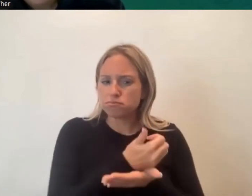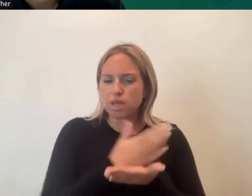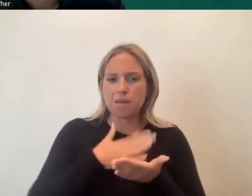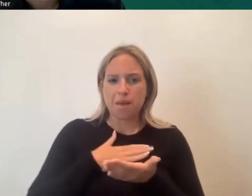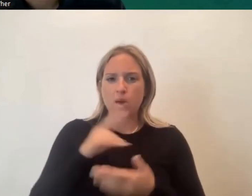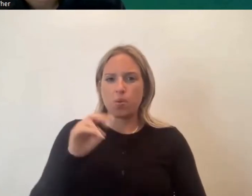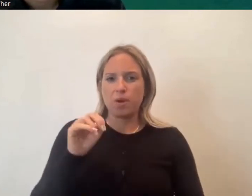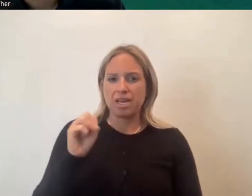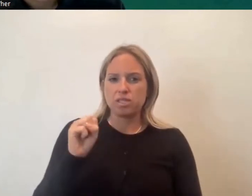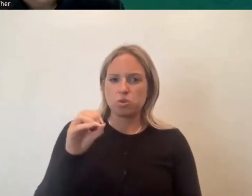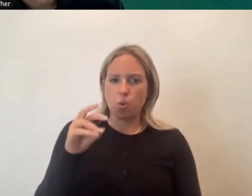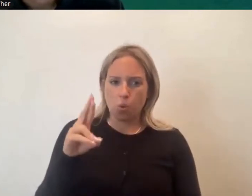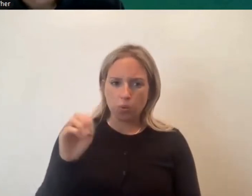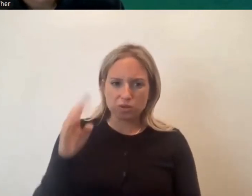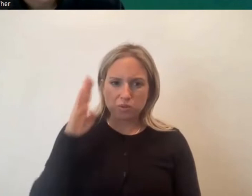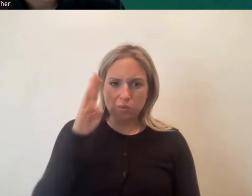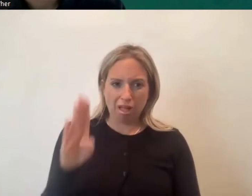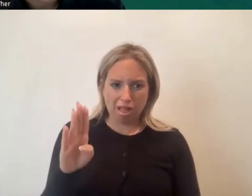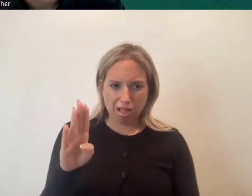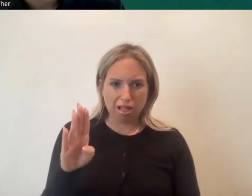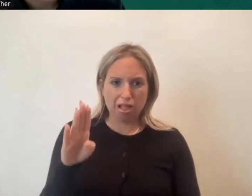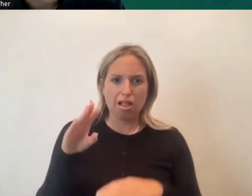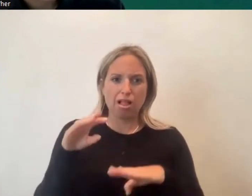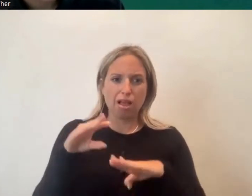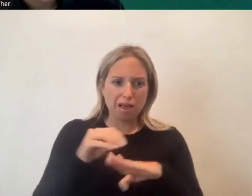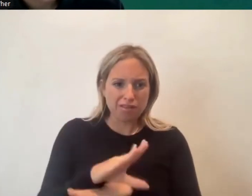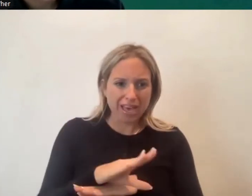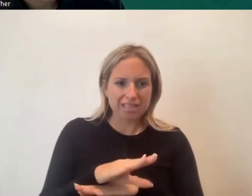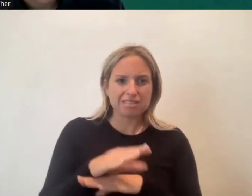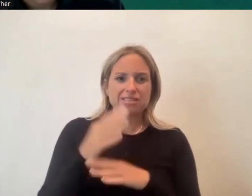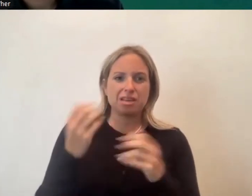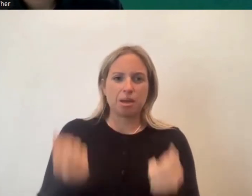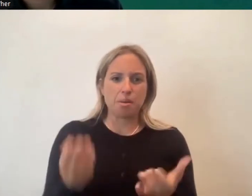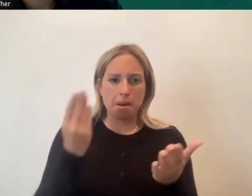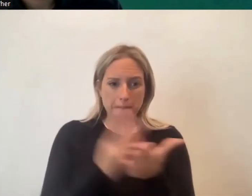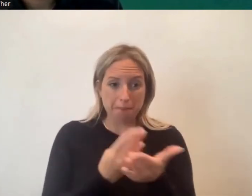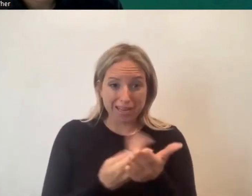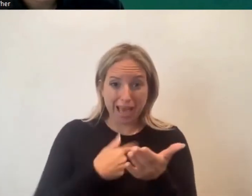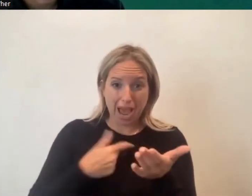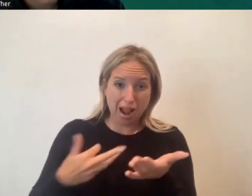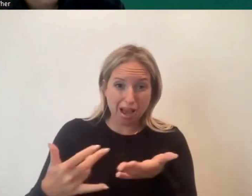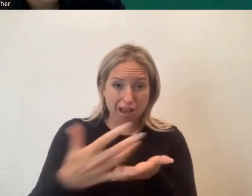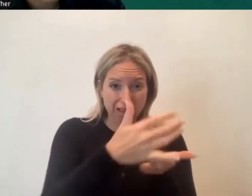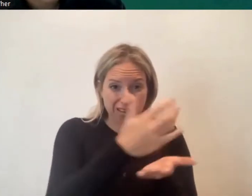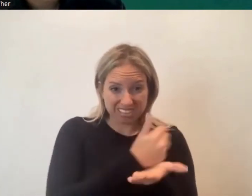assets, will it affect the monthly amount that I receive or can it affect the monthly amount that I receive?